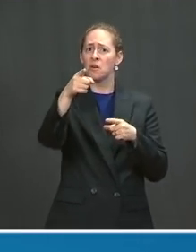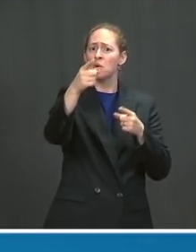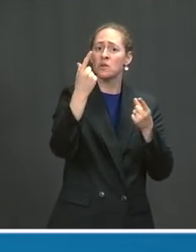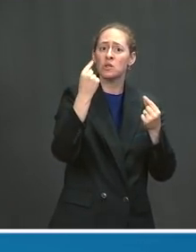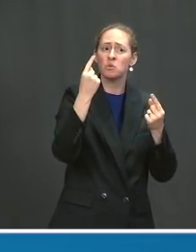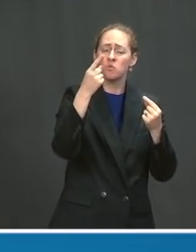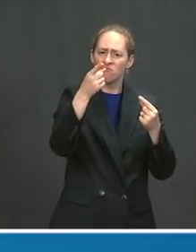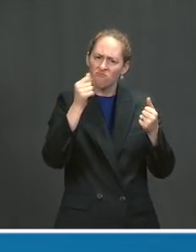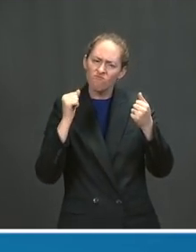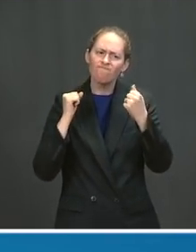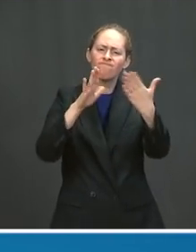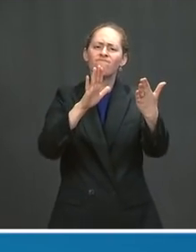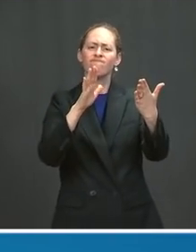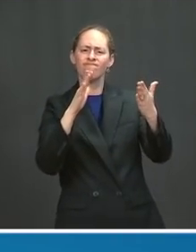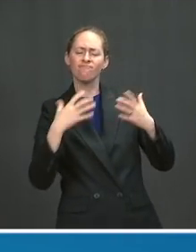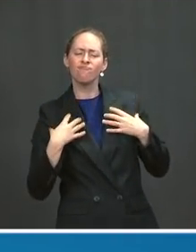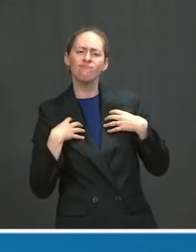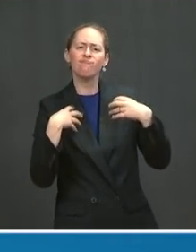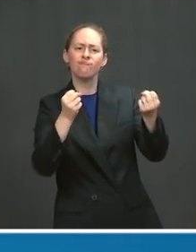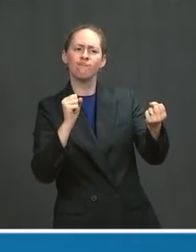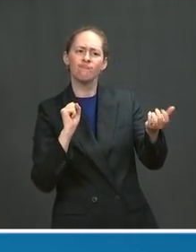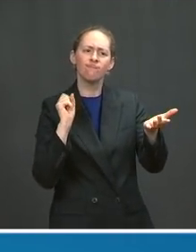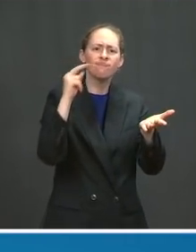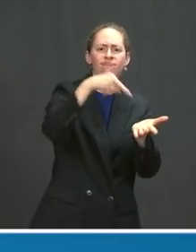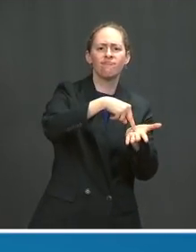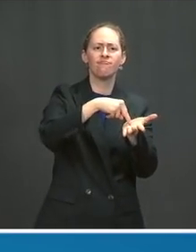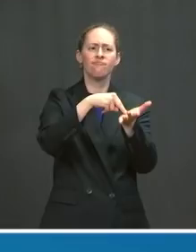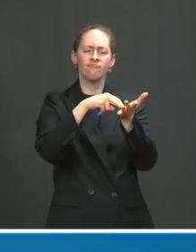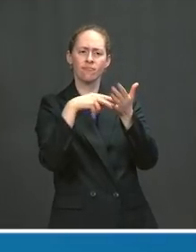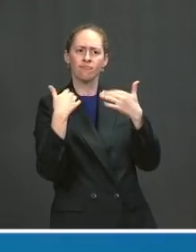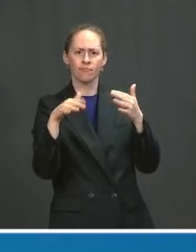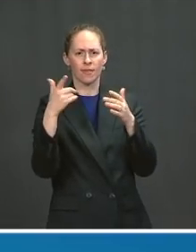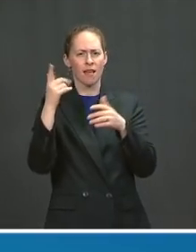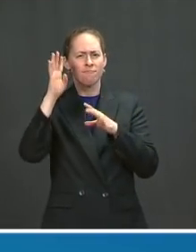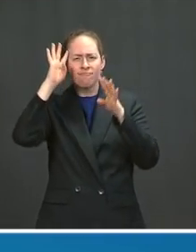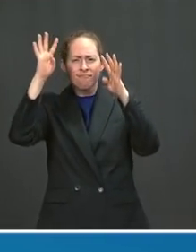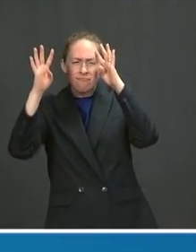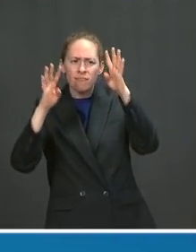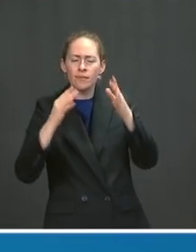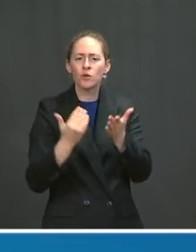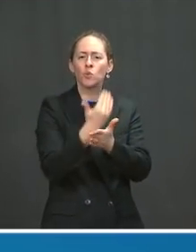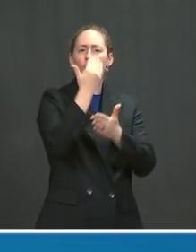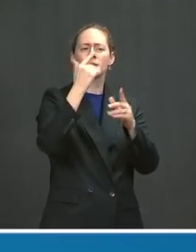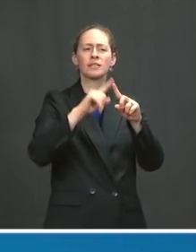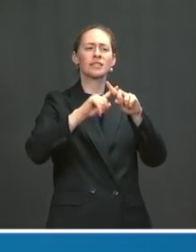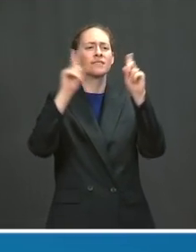Our military helped develop the technology that made the vaccine possible.